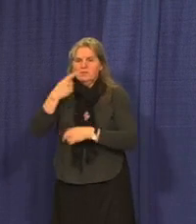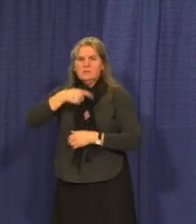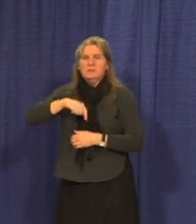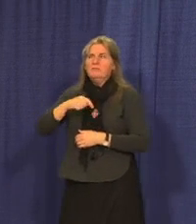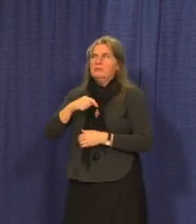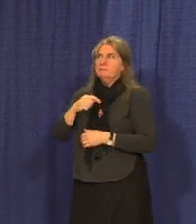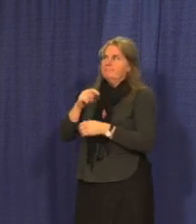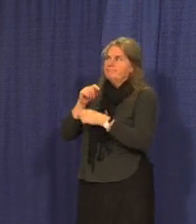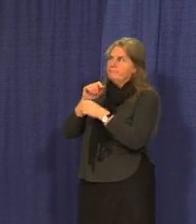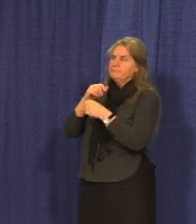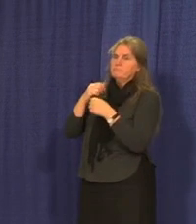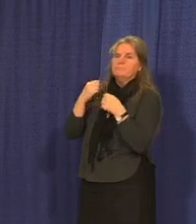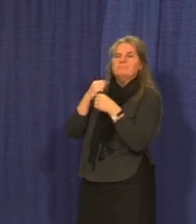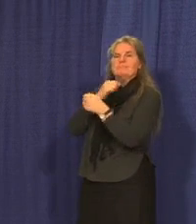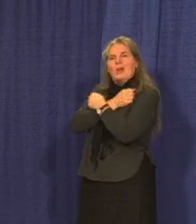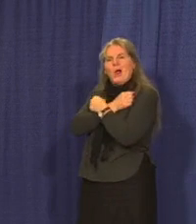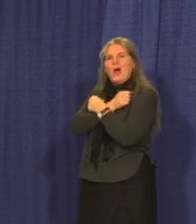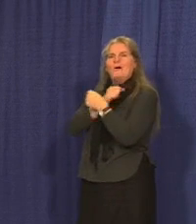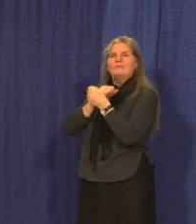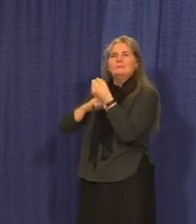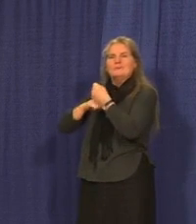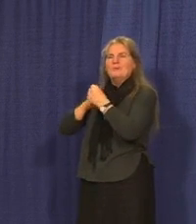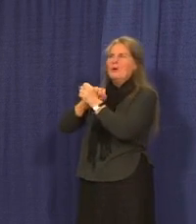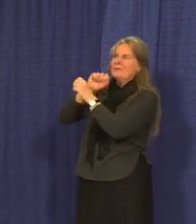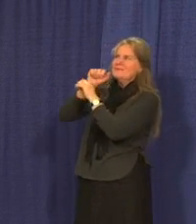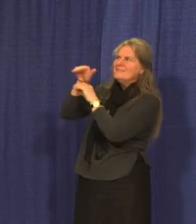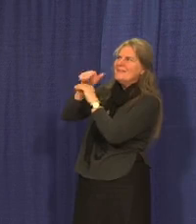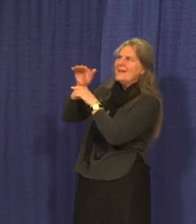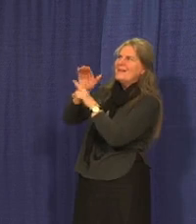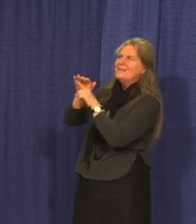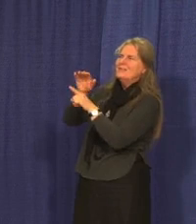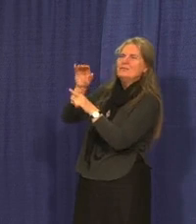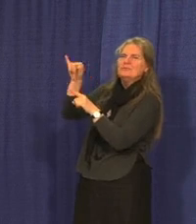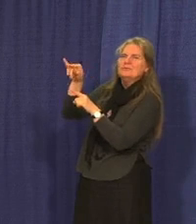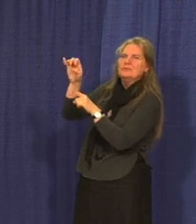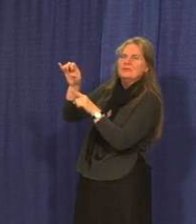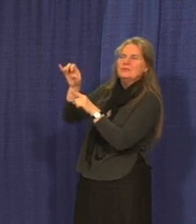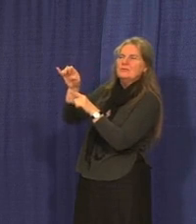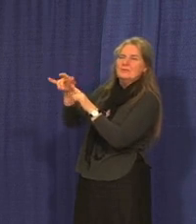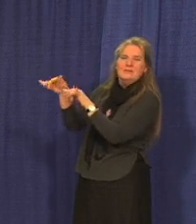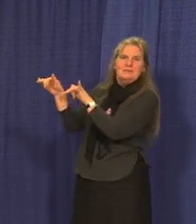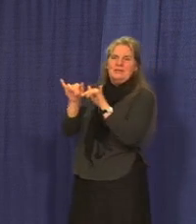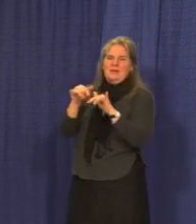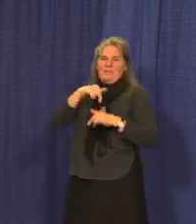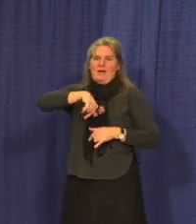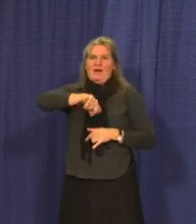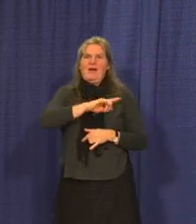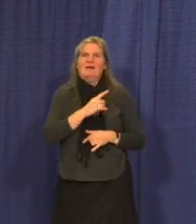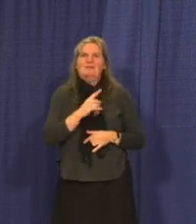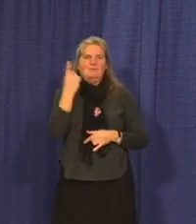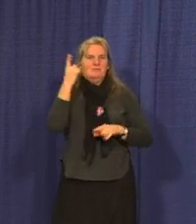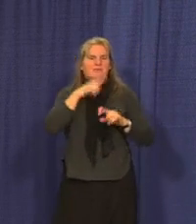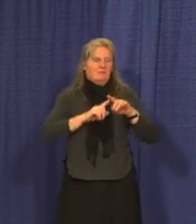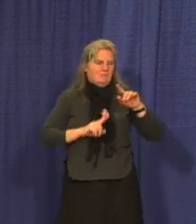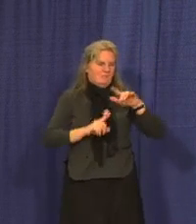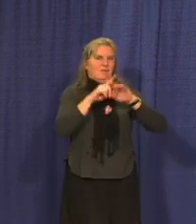in medical officers as well. We sent Joe love and support from Yukon this morning, what they are going through now is